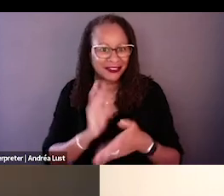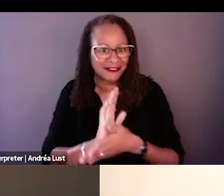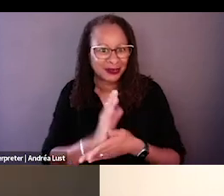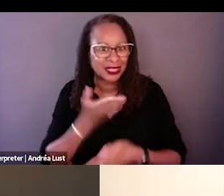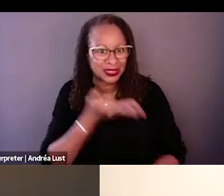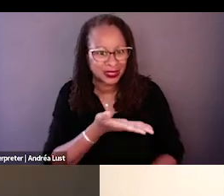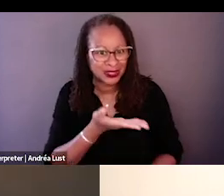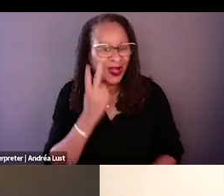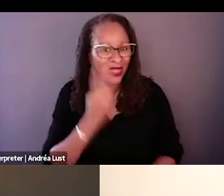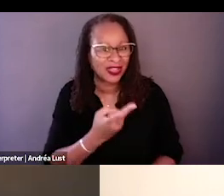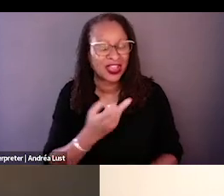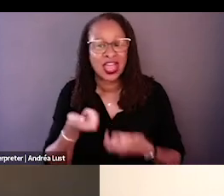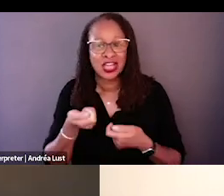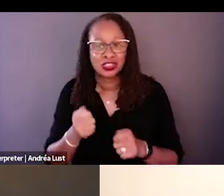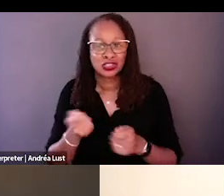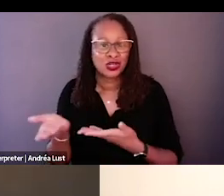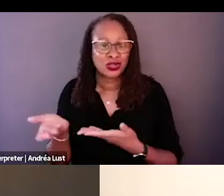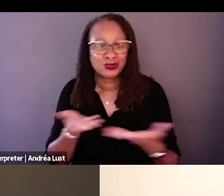gate in front of the cemetery.